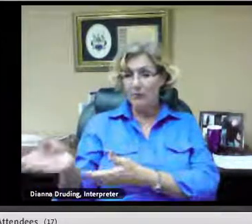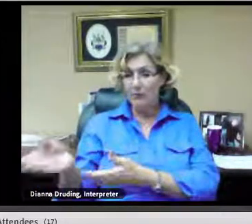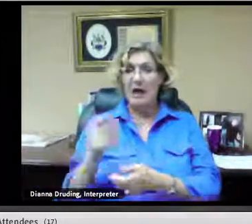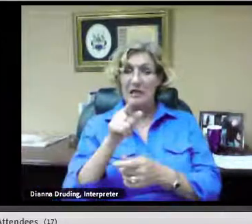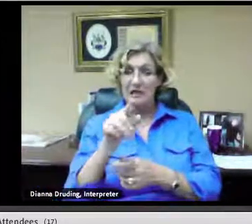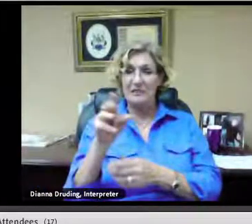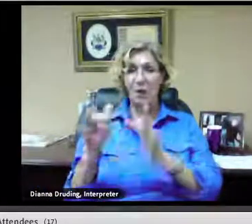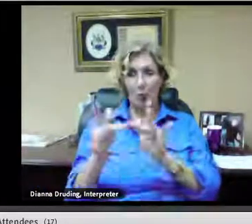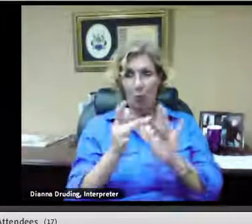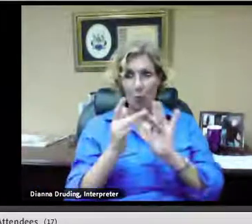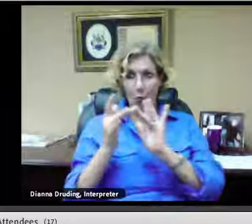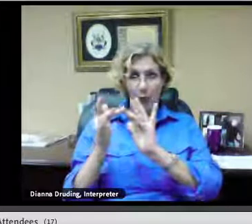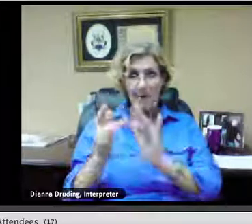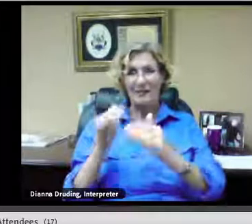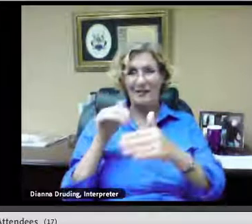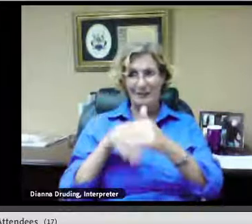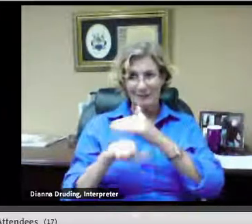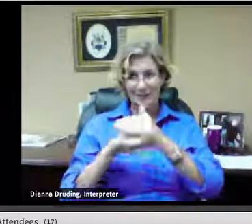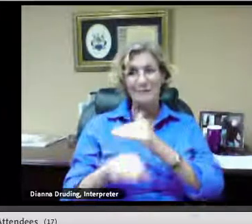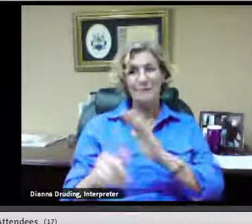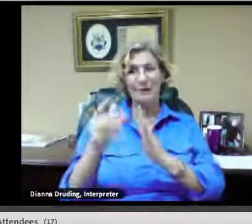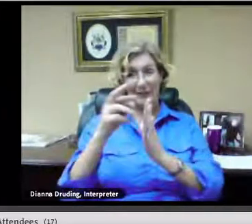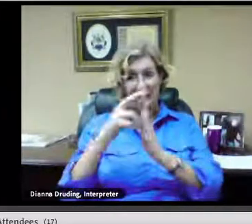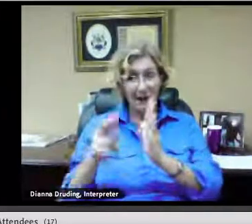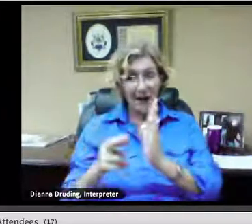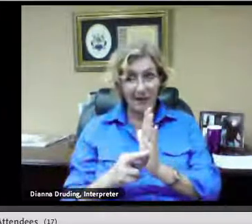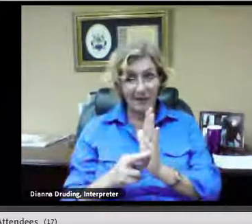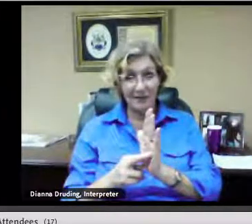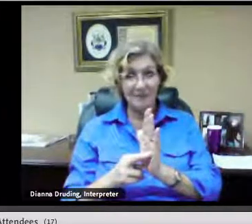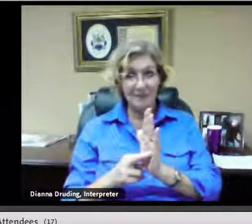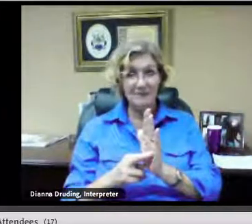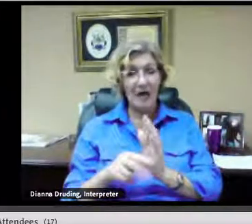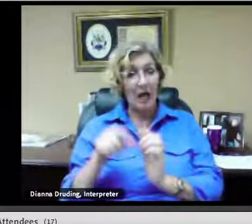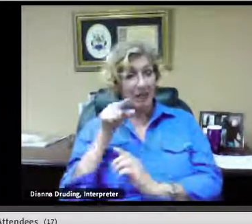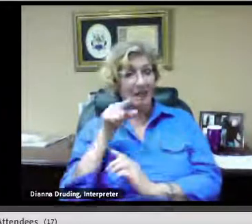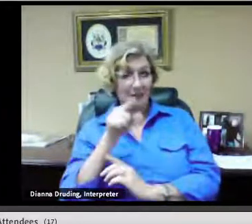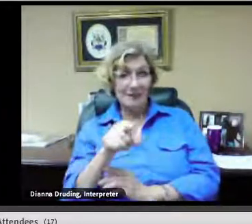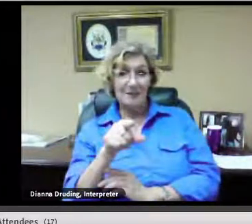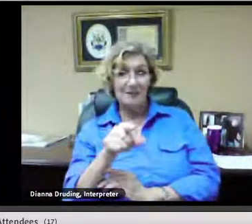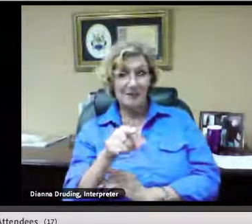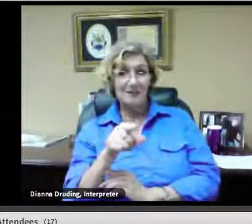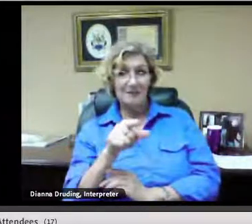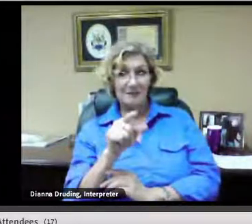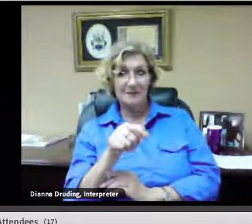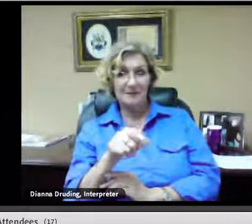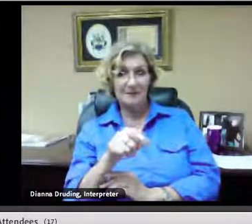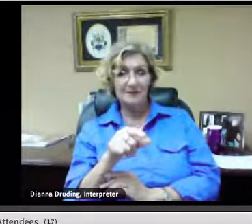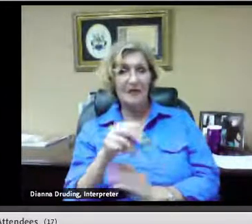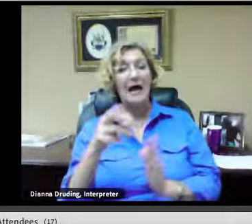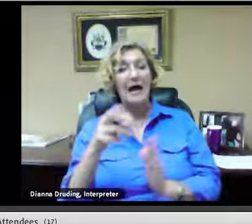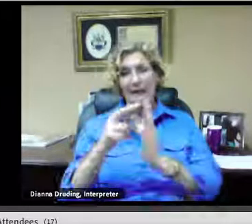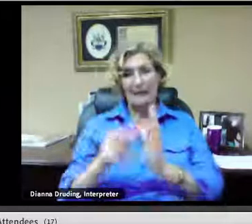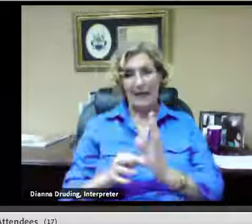This is guidelines connected to the website and the technology that I think that you really have to examine about the accessibility,